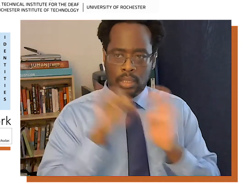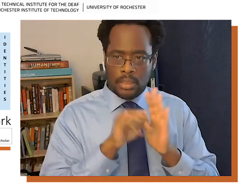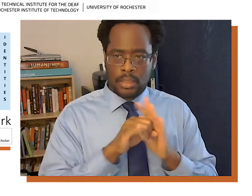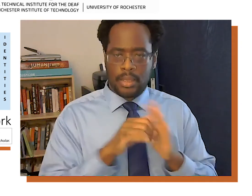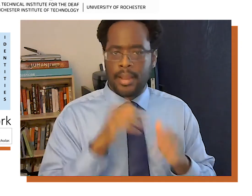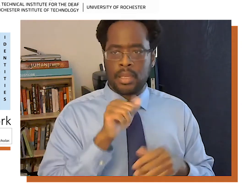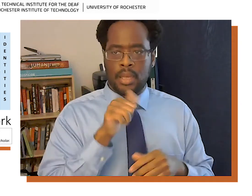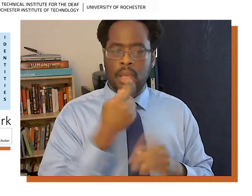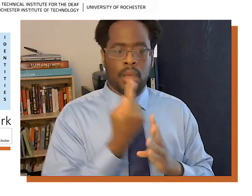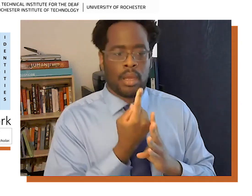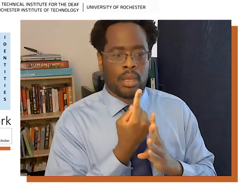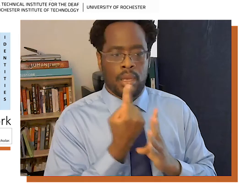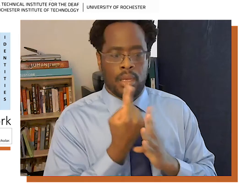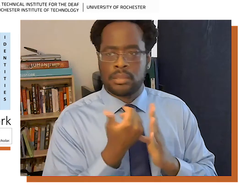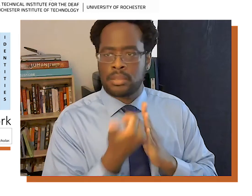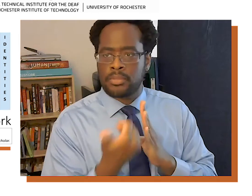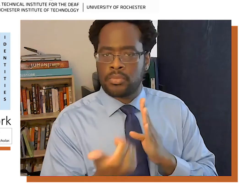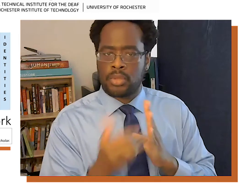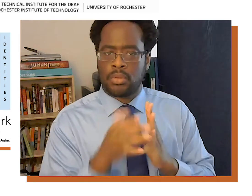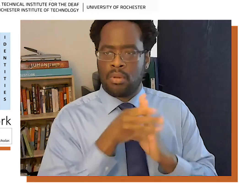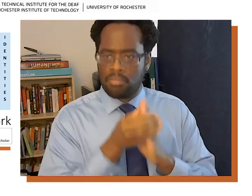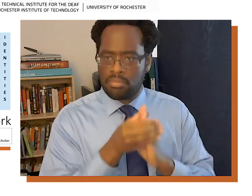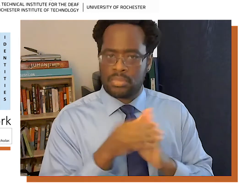and how they might identify in one way or another...